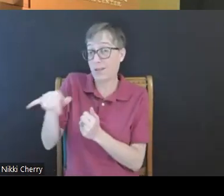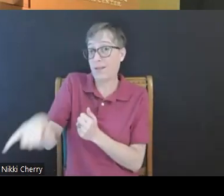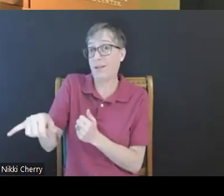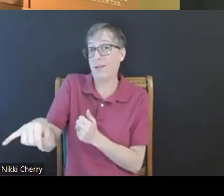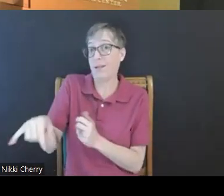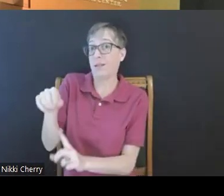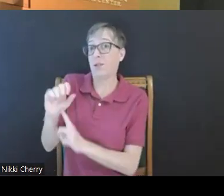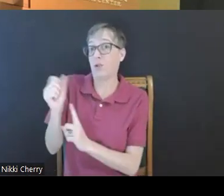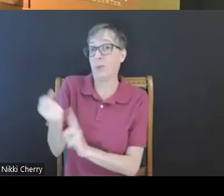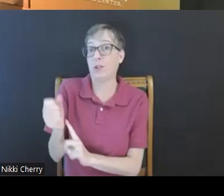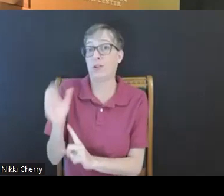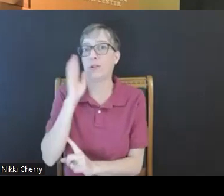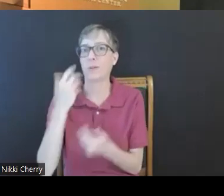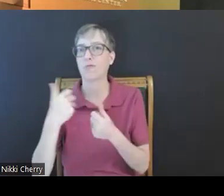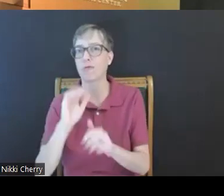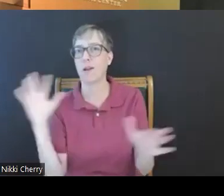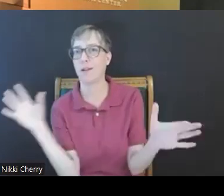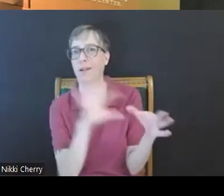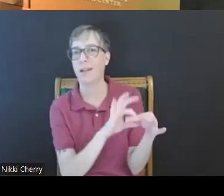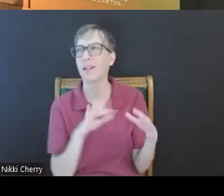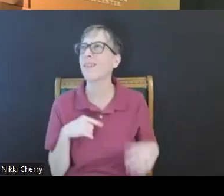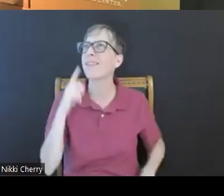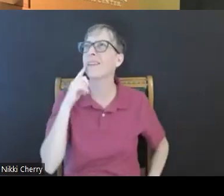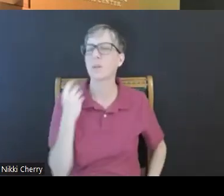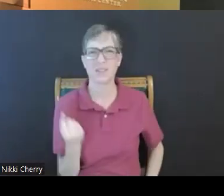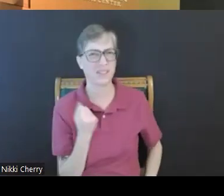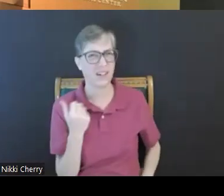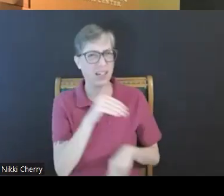one of them on the phone this was in a Saturday evening I think I called one of my colleagues she